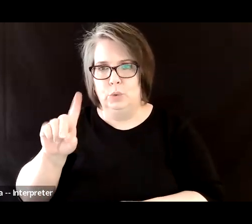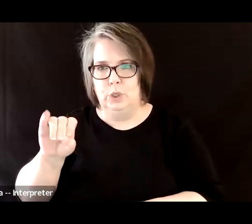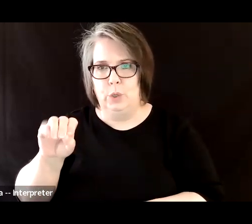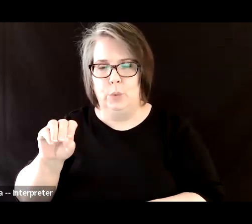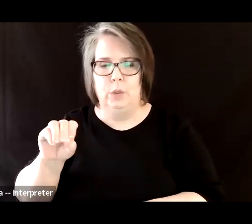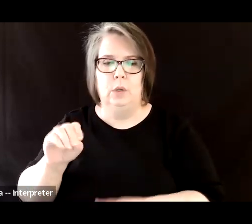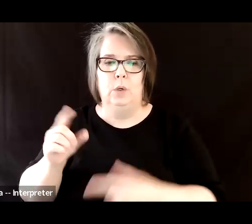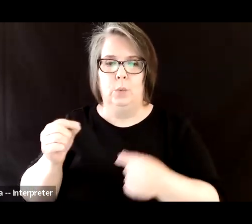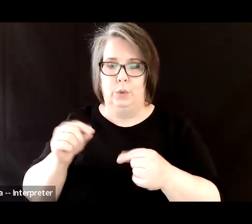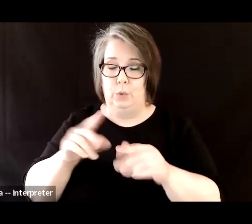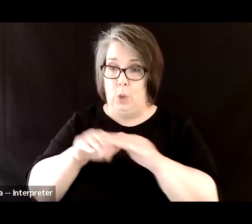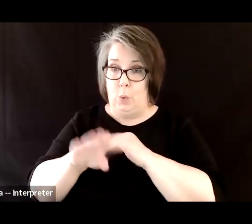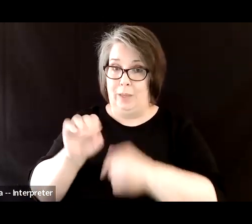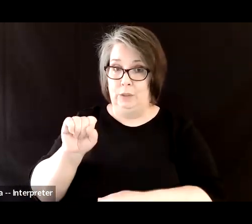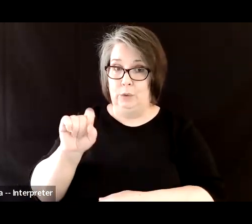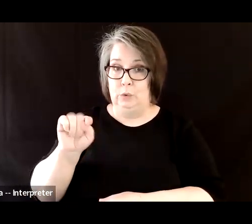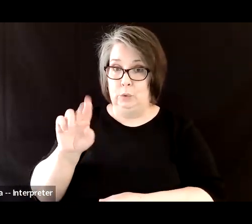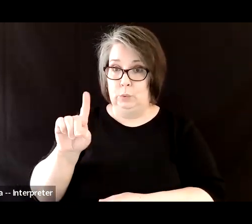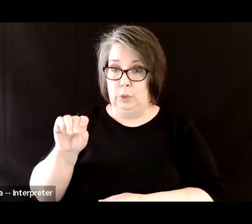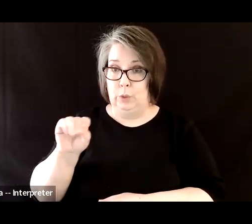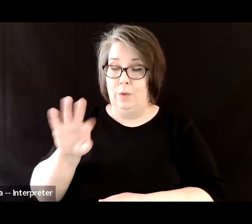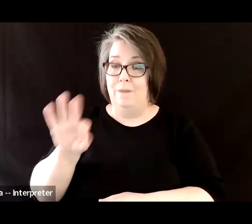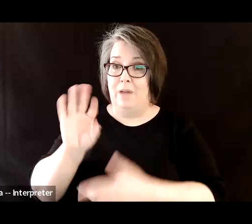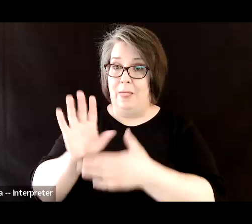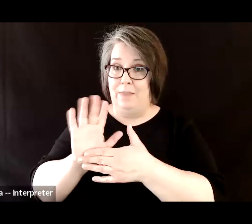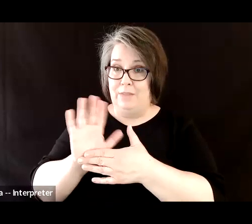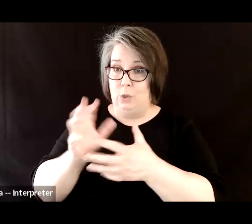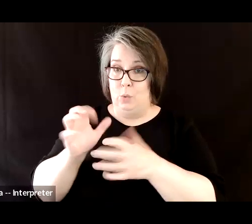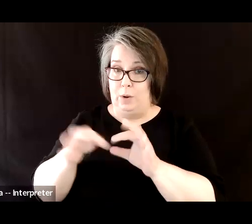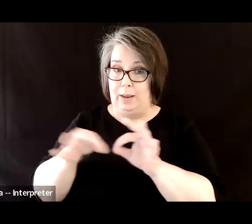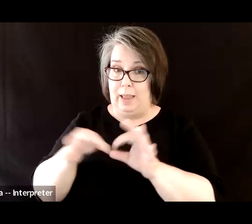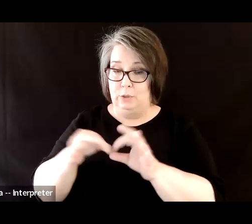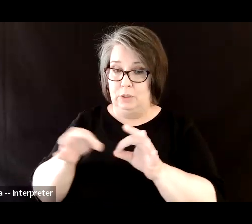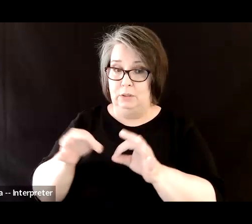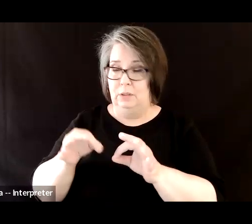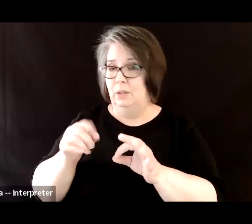All you need to do is go into studio, find the video you want to caption. Again, you could record that